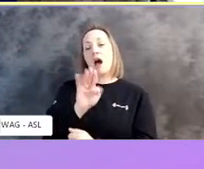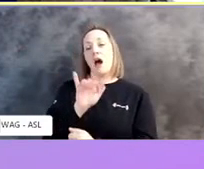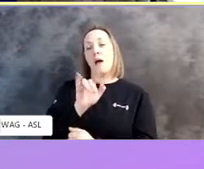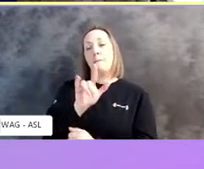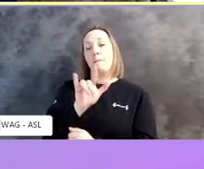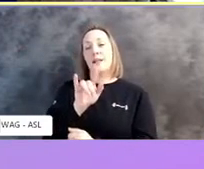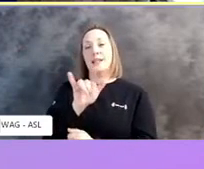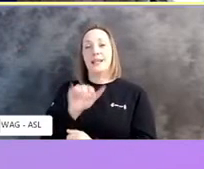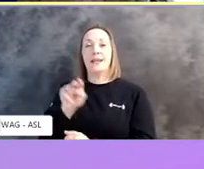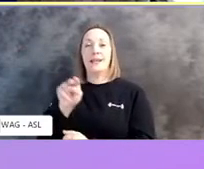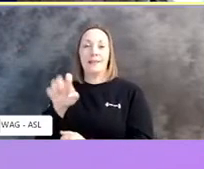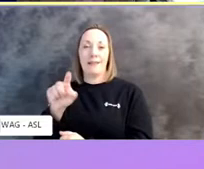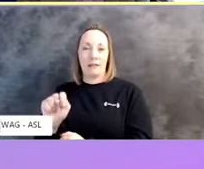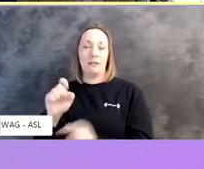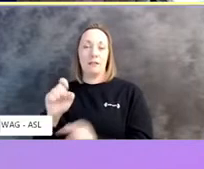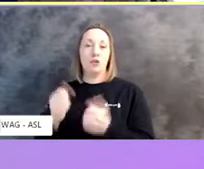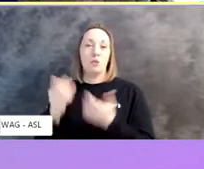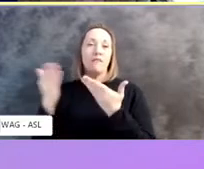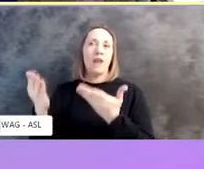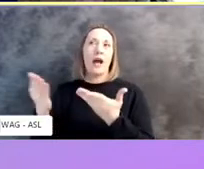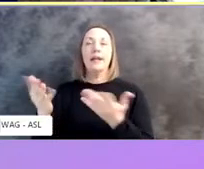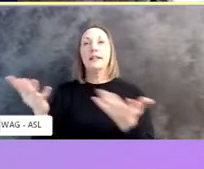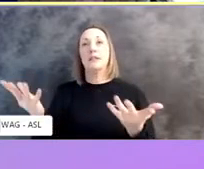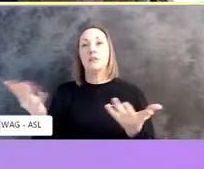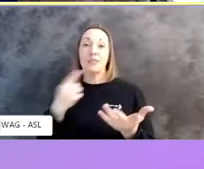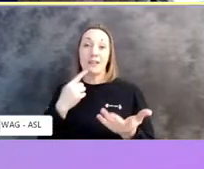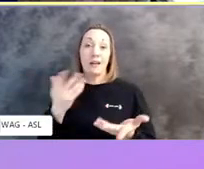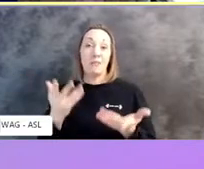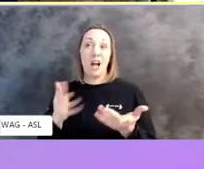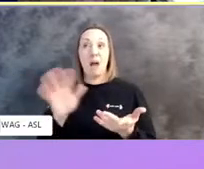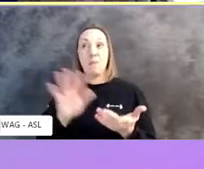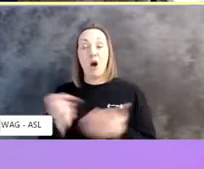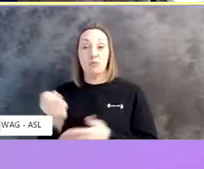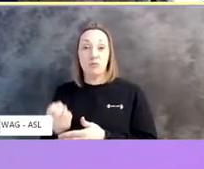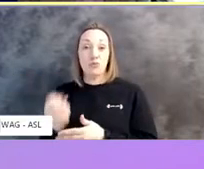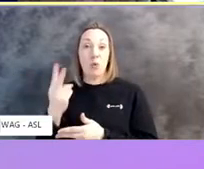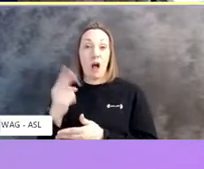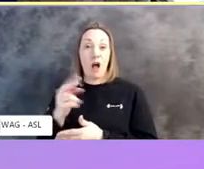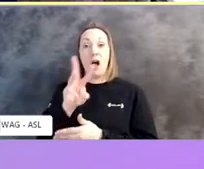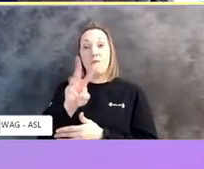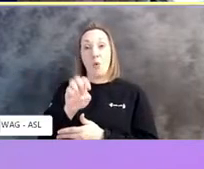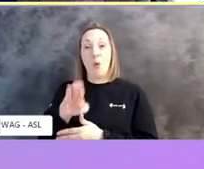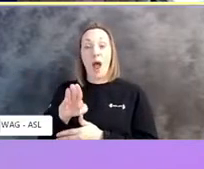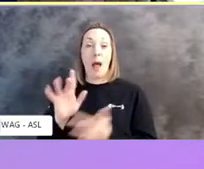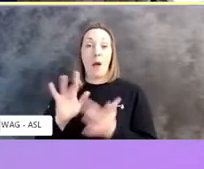one of the webinars we've also worked with the Irish computer society